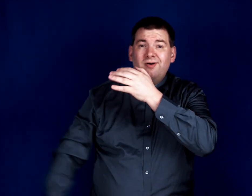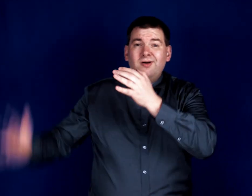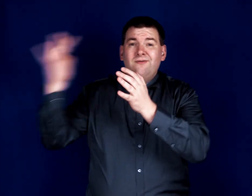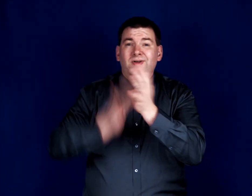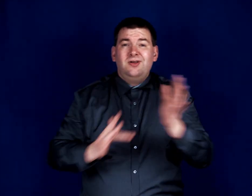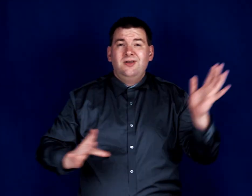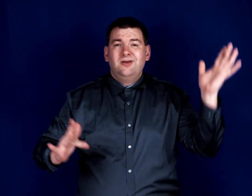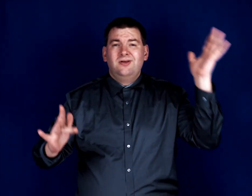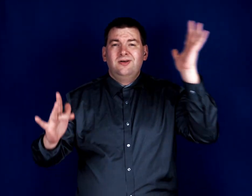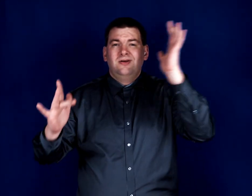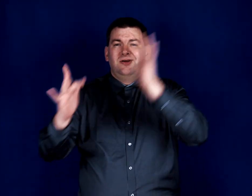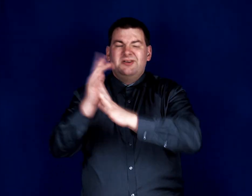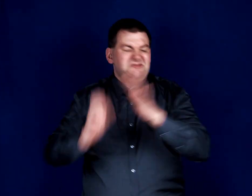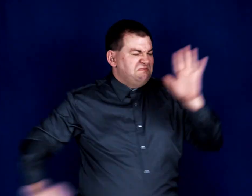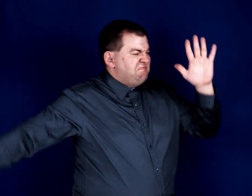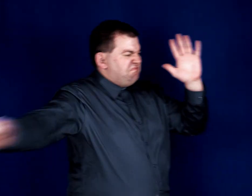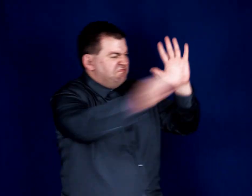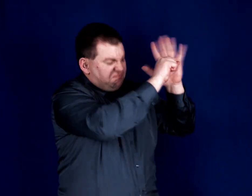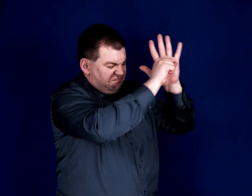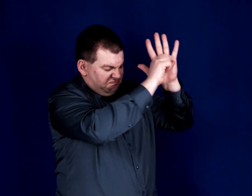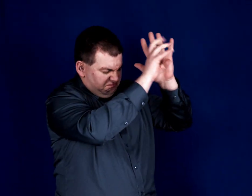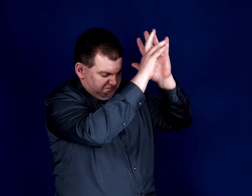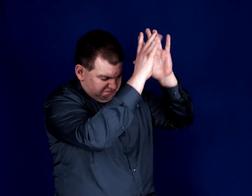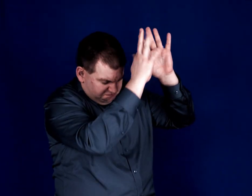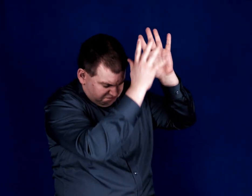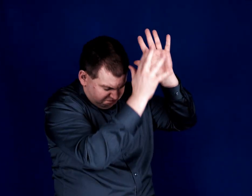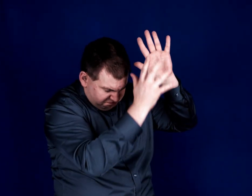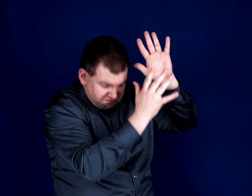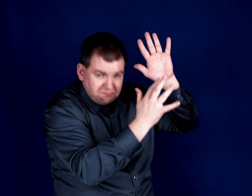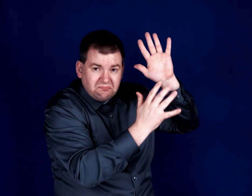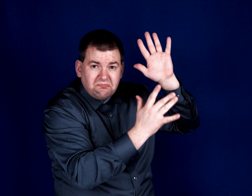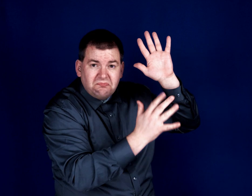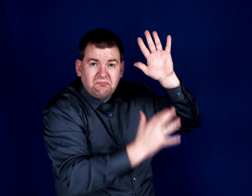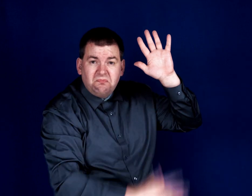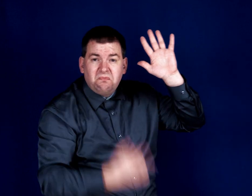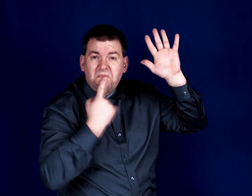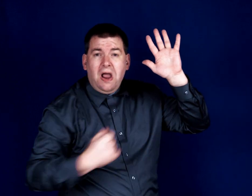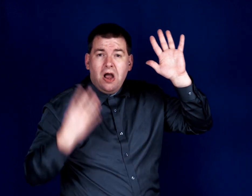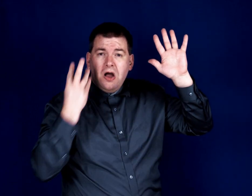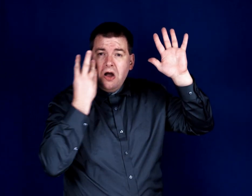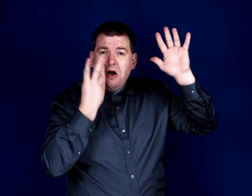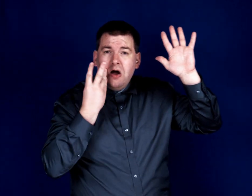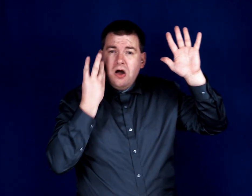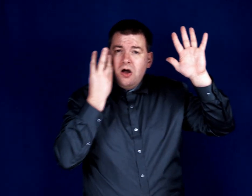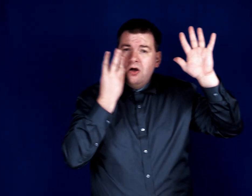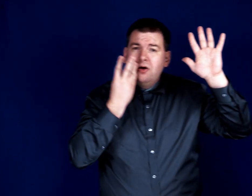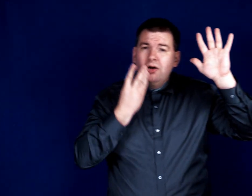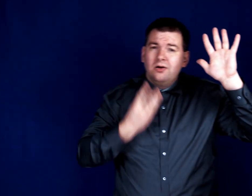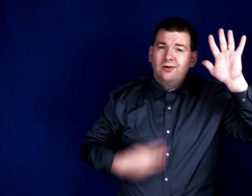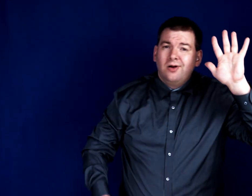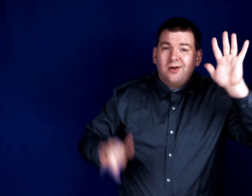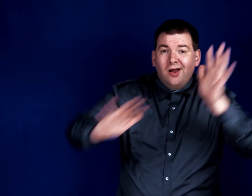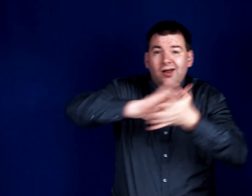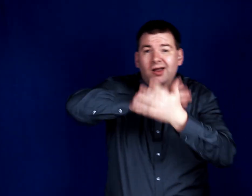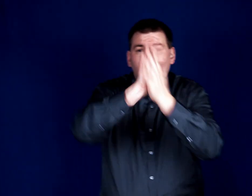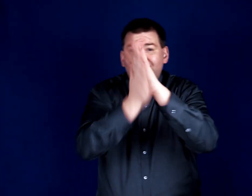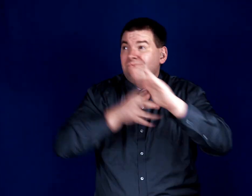of Jesus poured out like wine. And because He